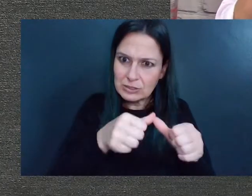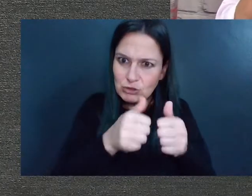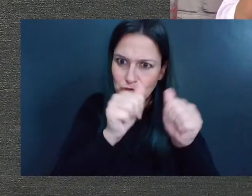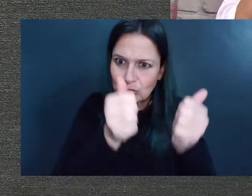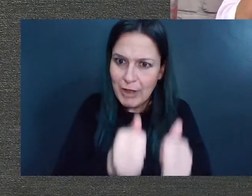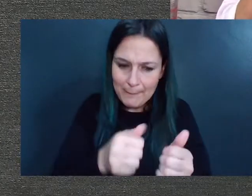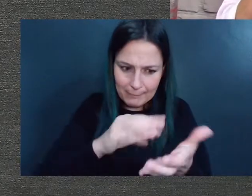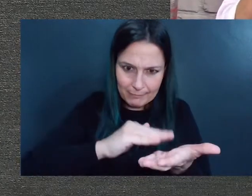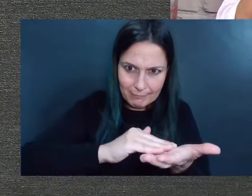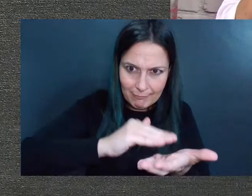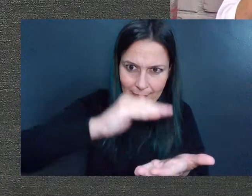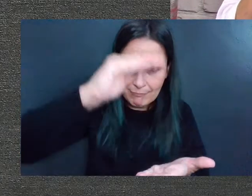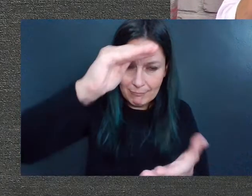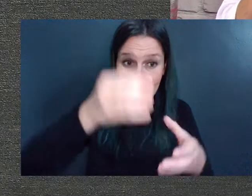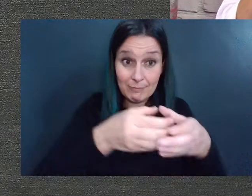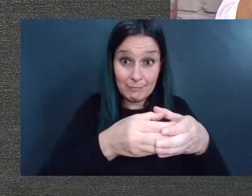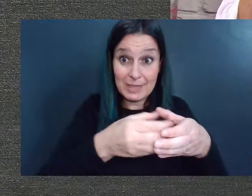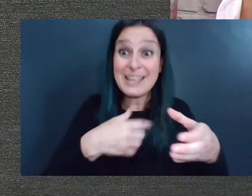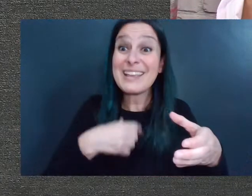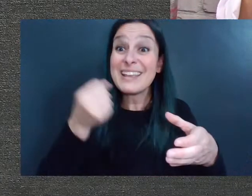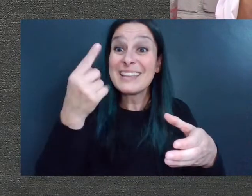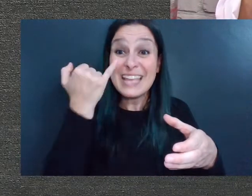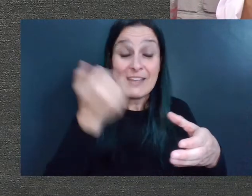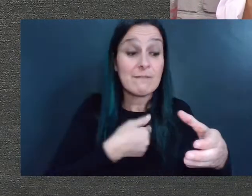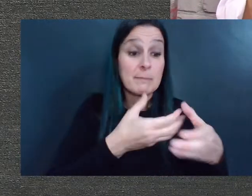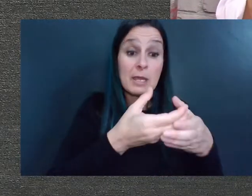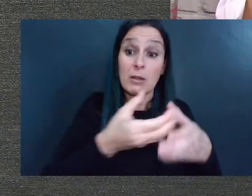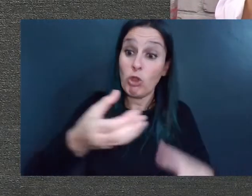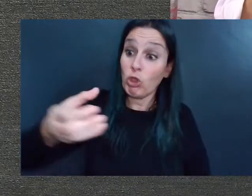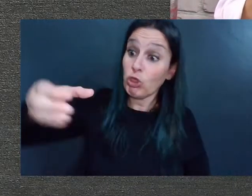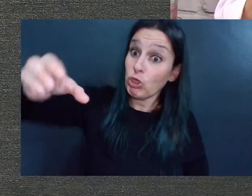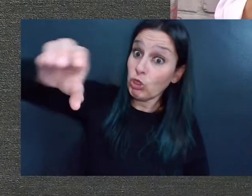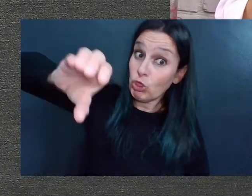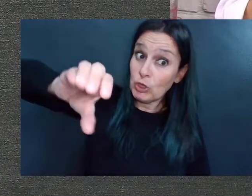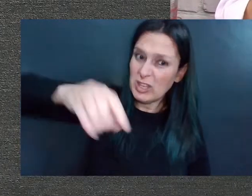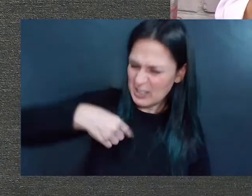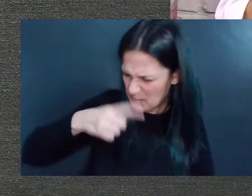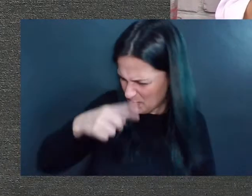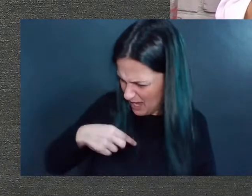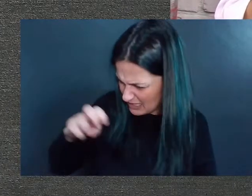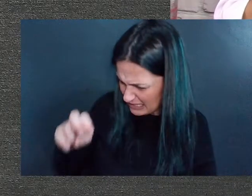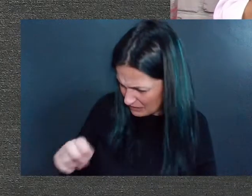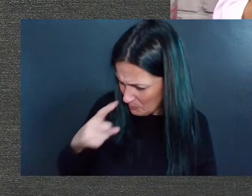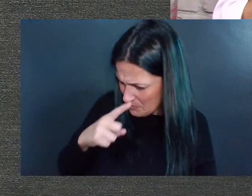But if I take this water bottle and dump the water, can I sit you down for a minute mouse?